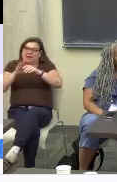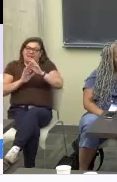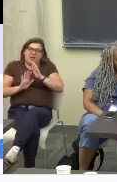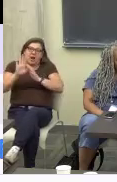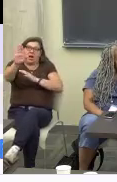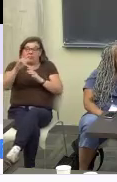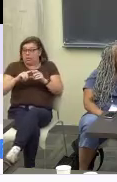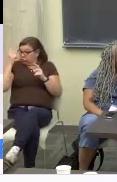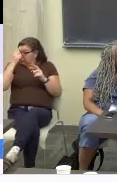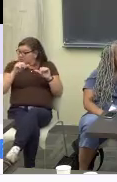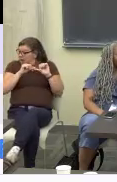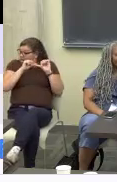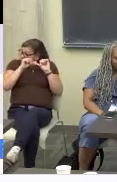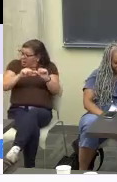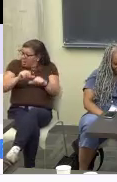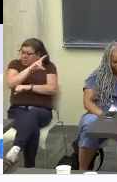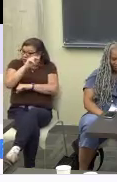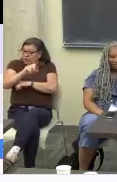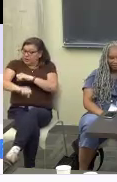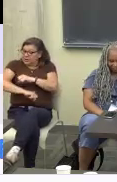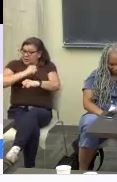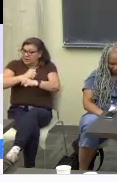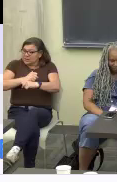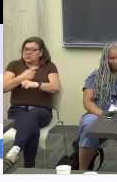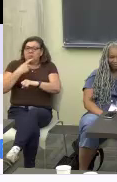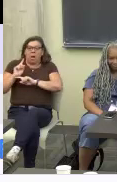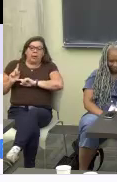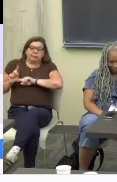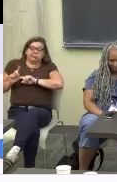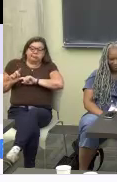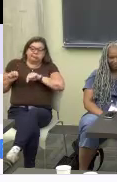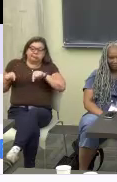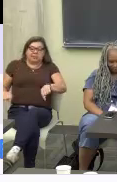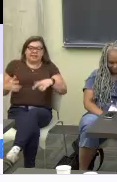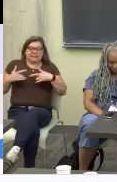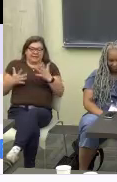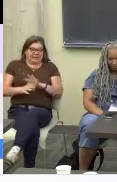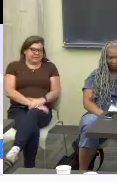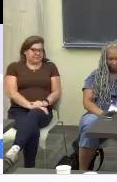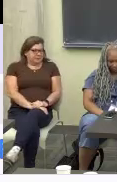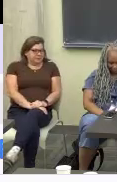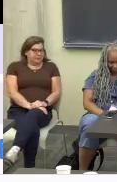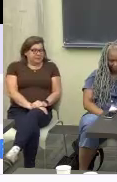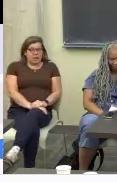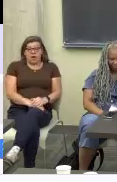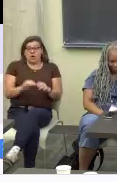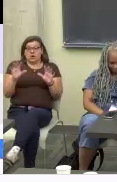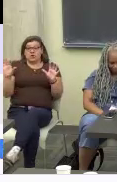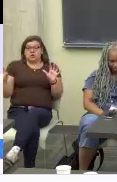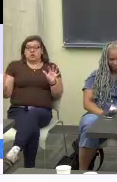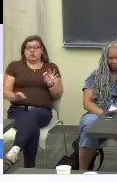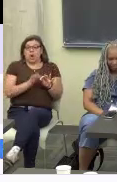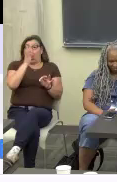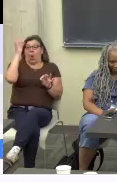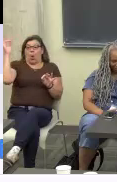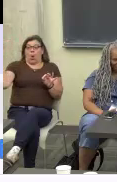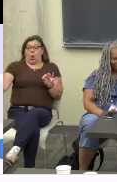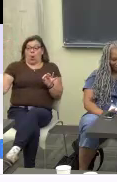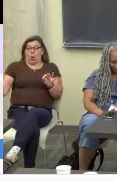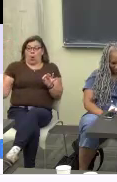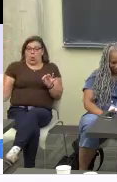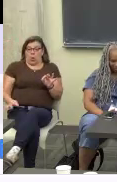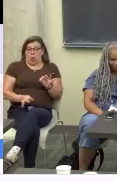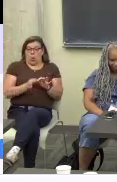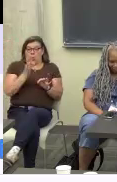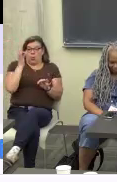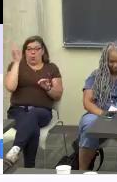for 30 years was by coming to places like this. Power to us. Yeah. And I think going back to